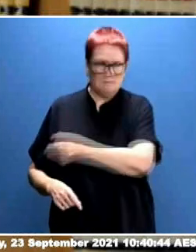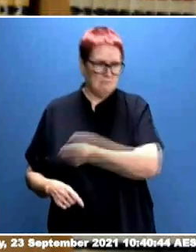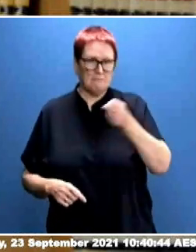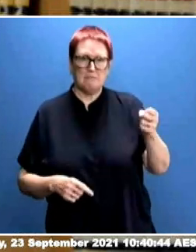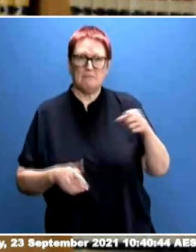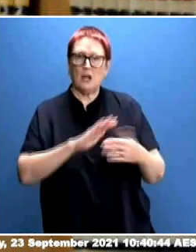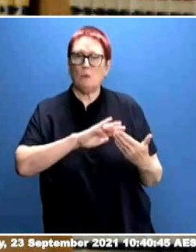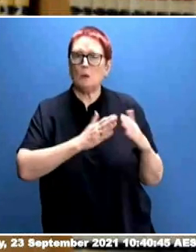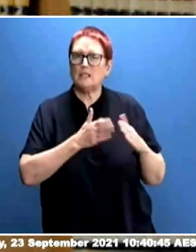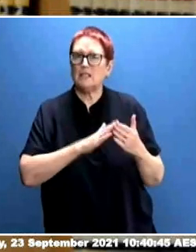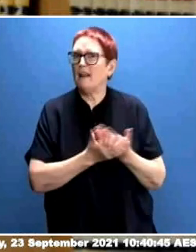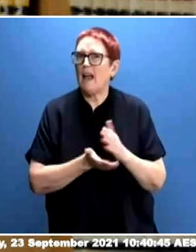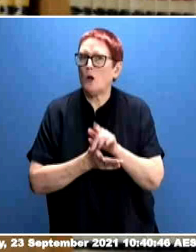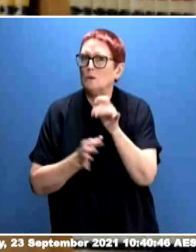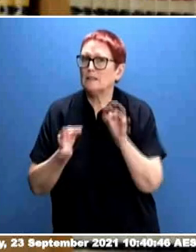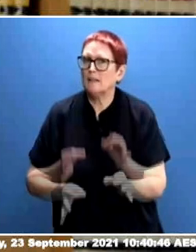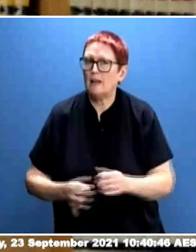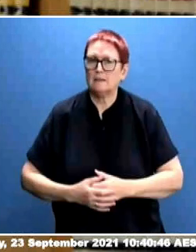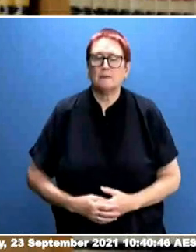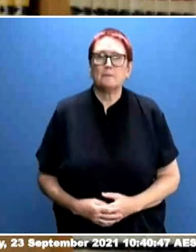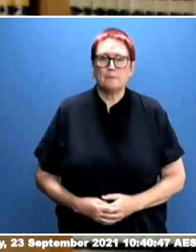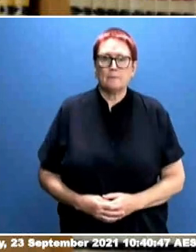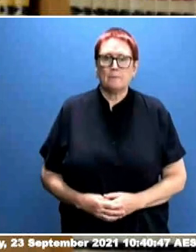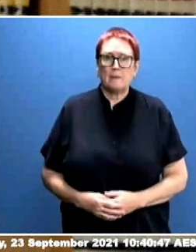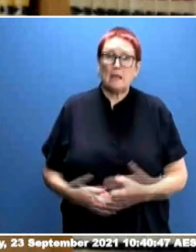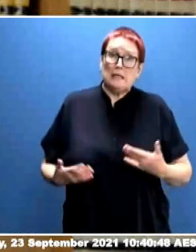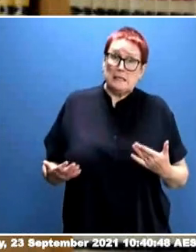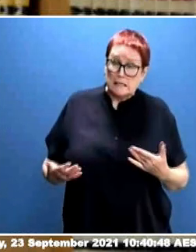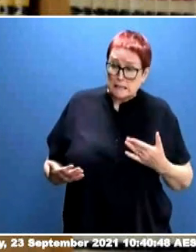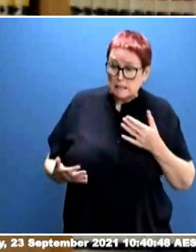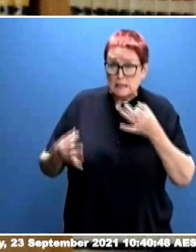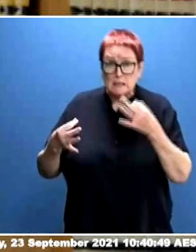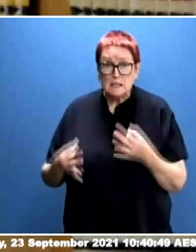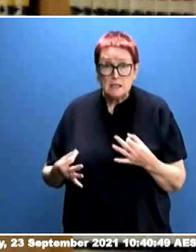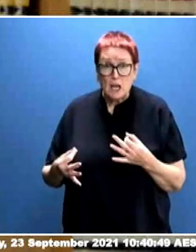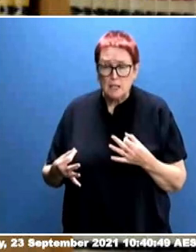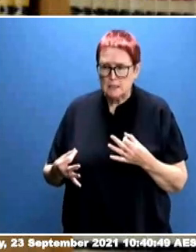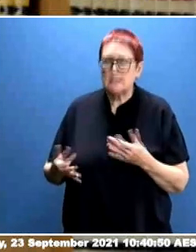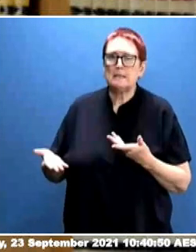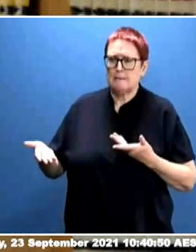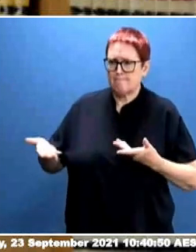In relation to when a child is released, that decision is discussed in each of the child's meetings.